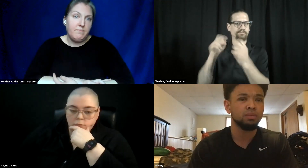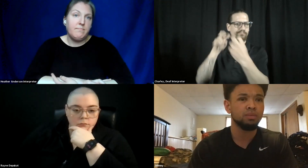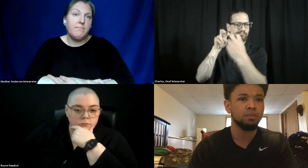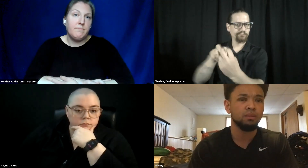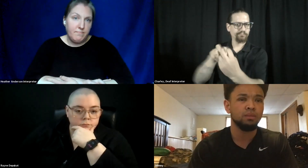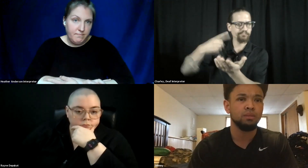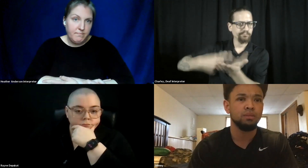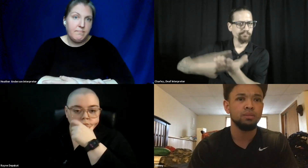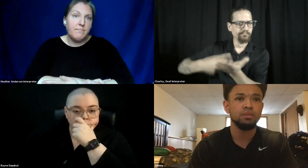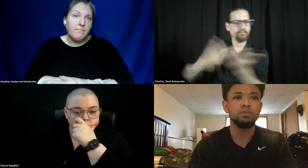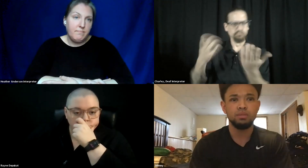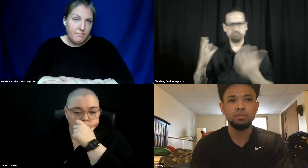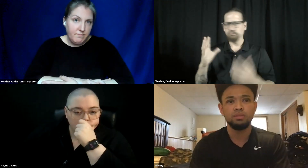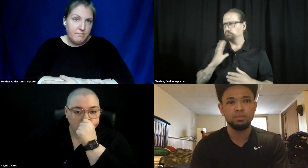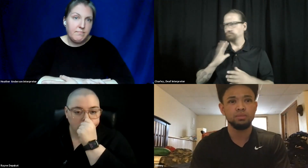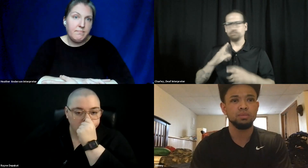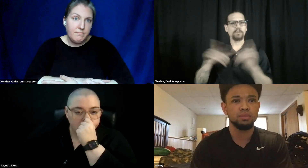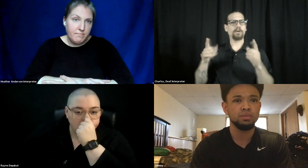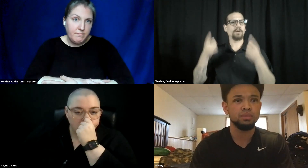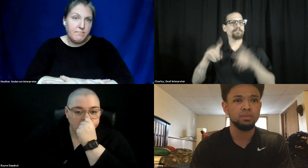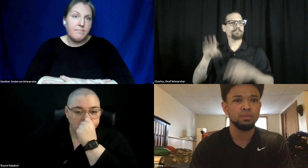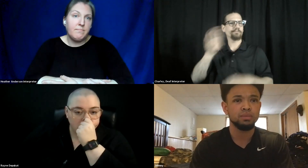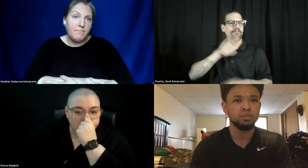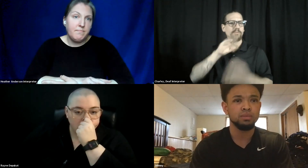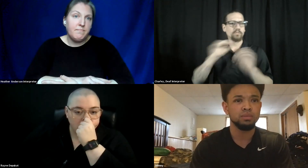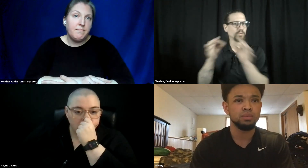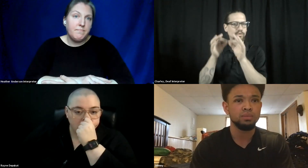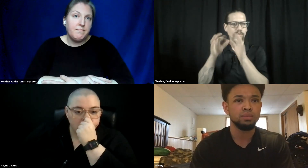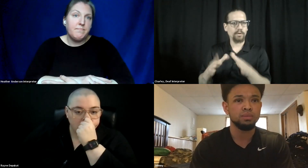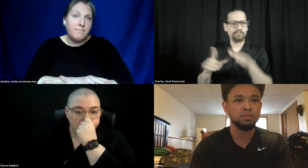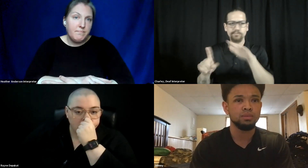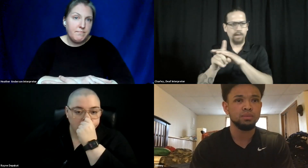Back on May six and 9am, I had a meeting with the union.